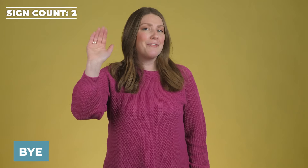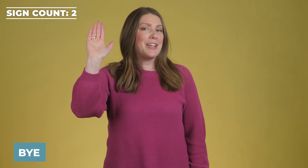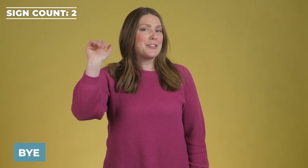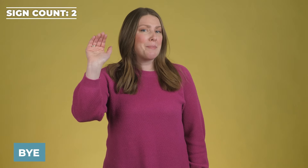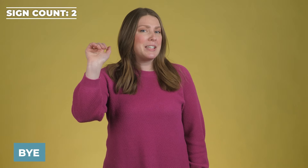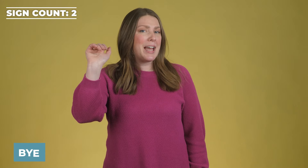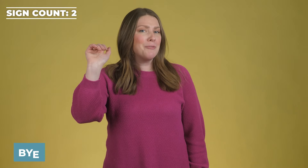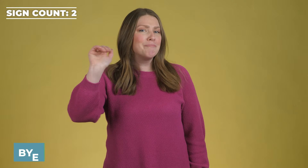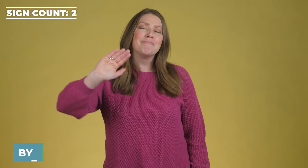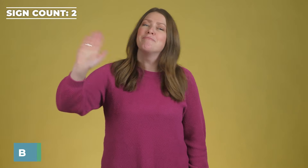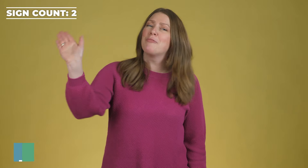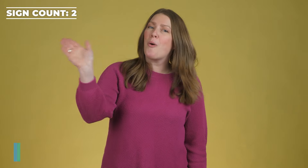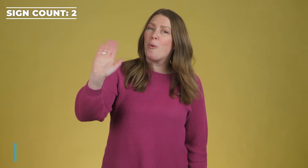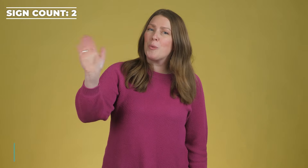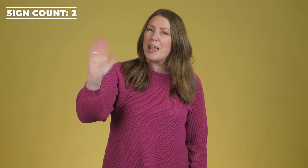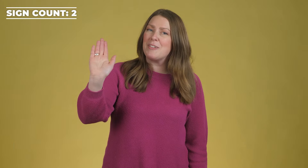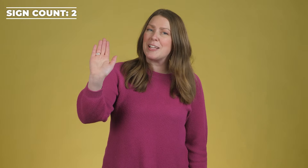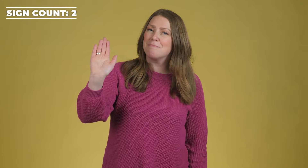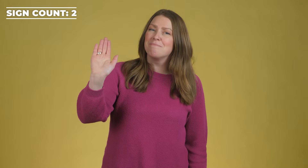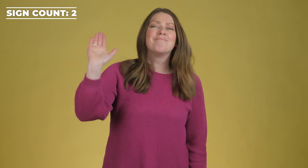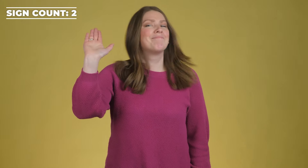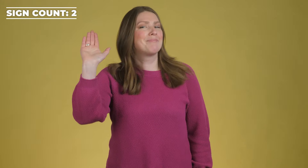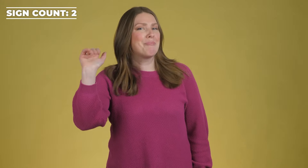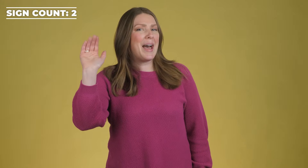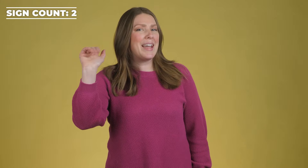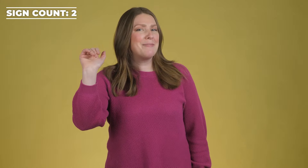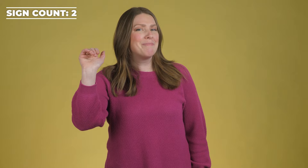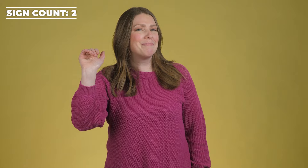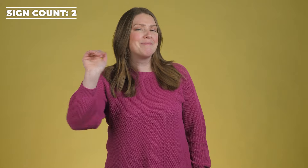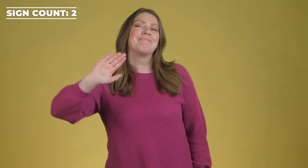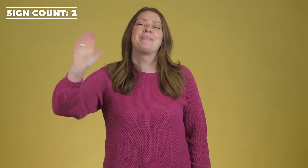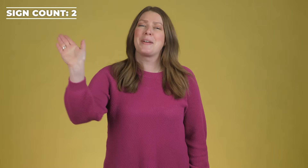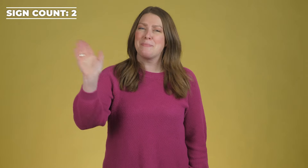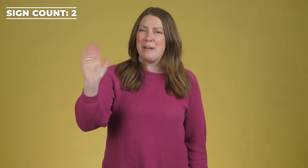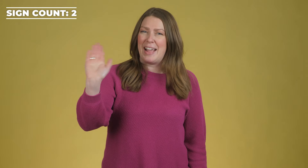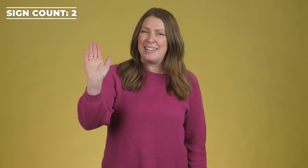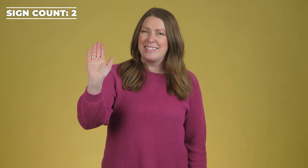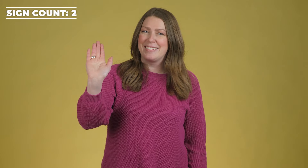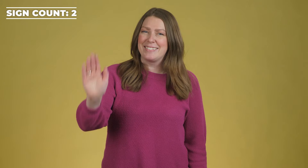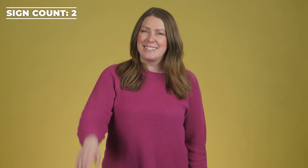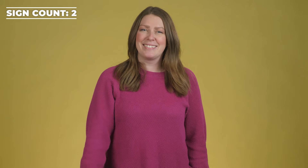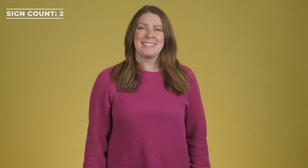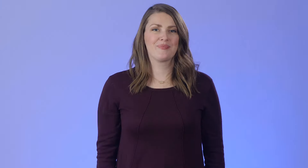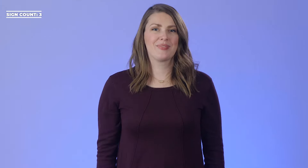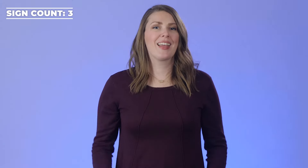Fingers up and down or waving. Bye. Bye.